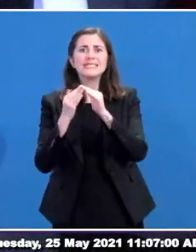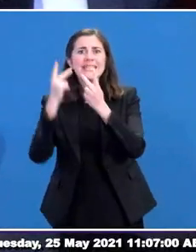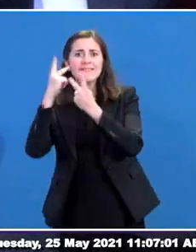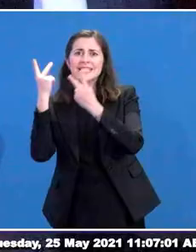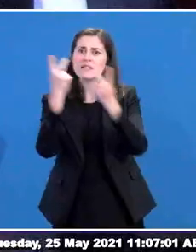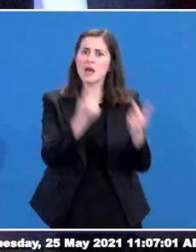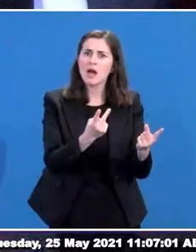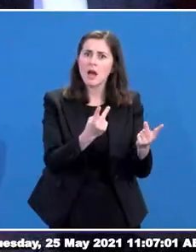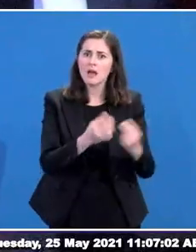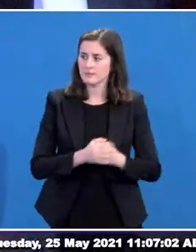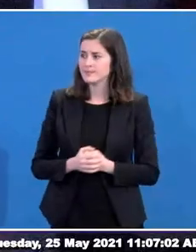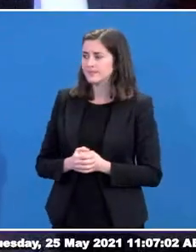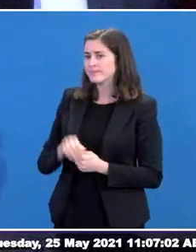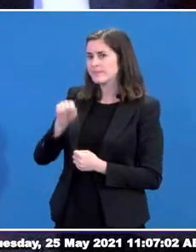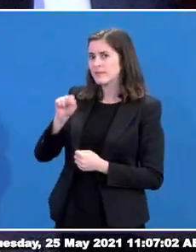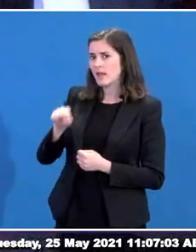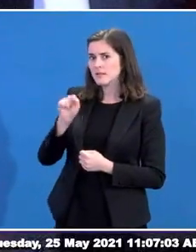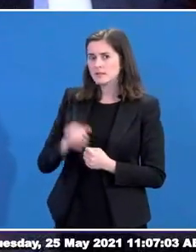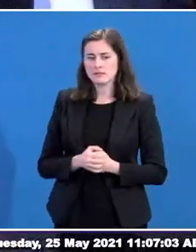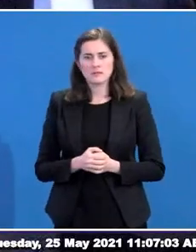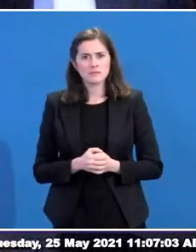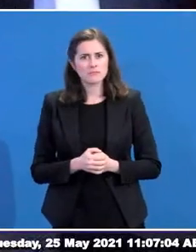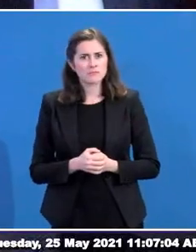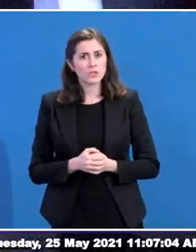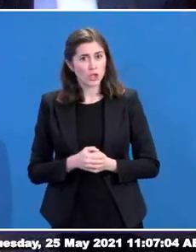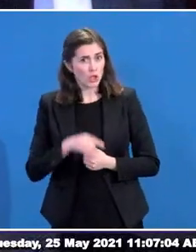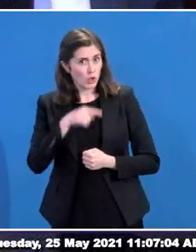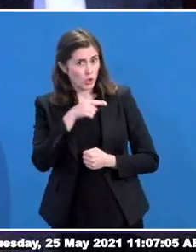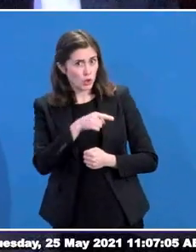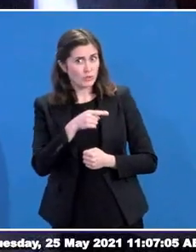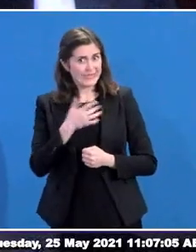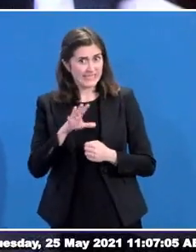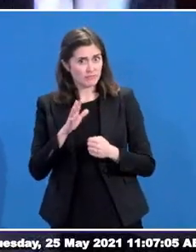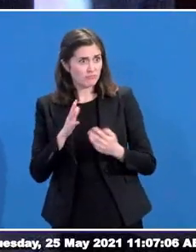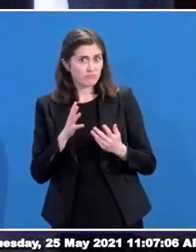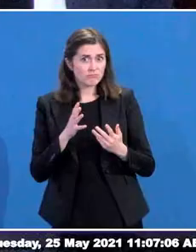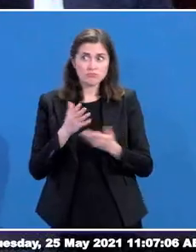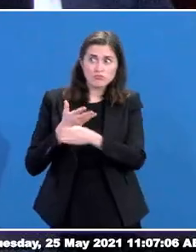And did you have any engagement yourself with any community visitors coming into the house?